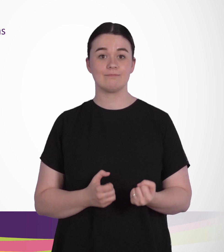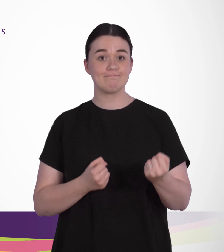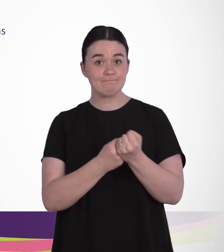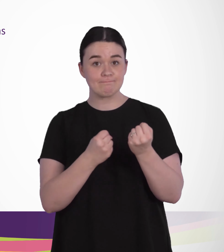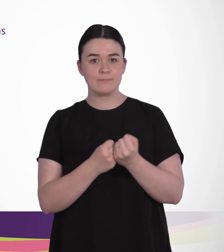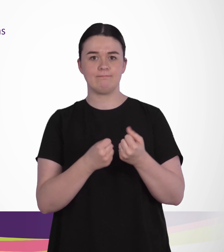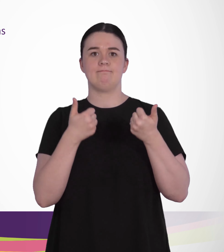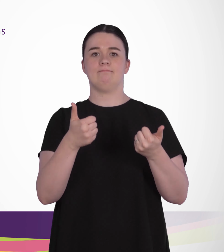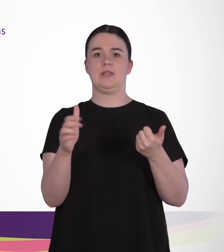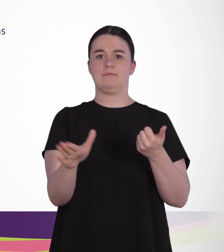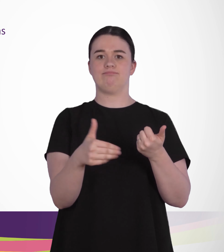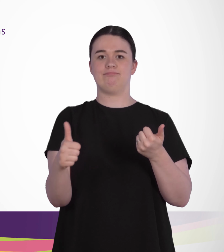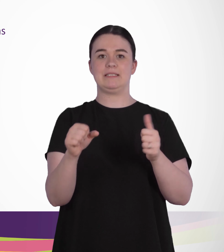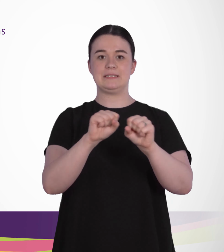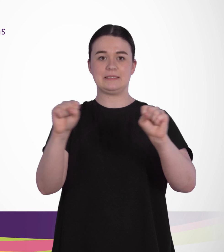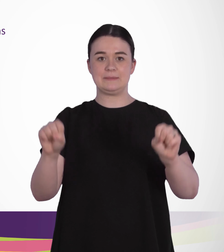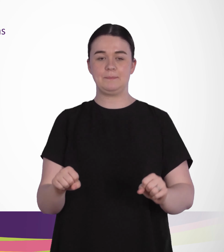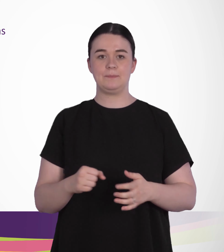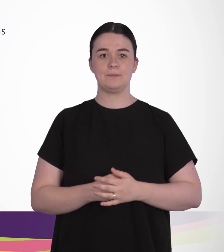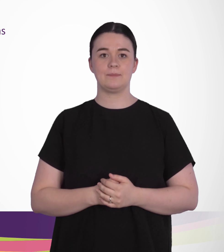Enablers of effective systems